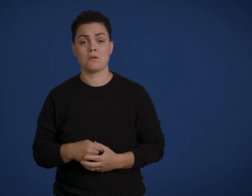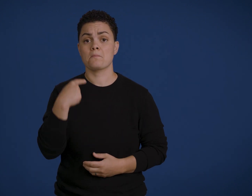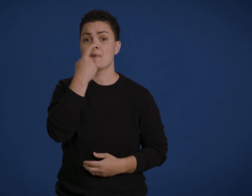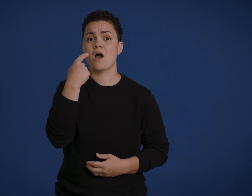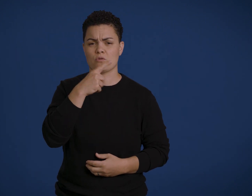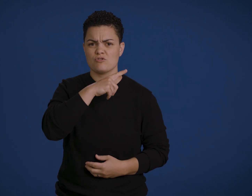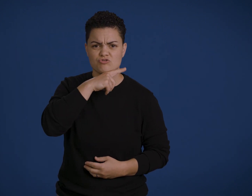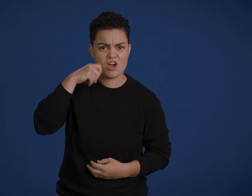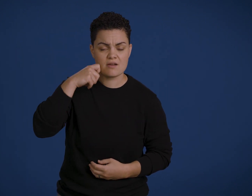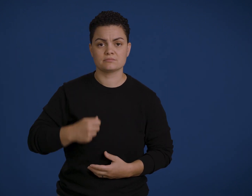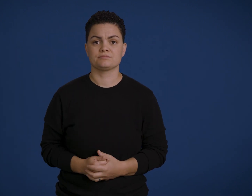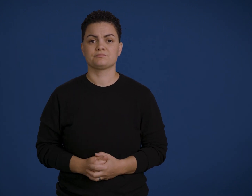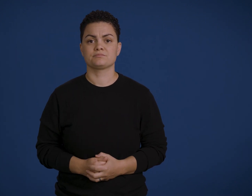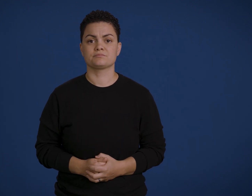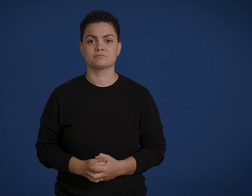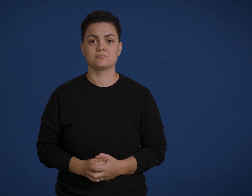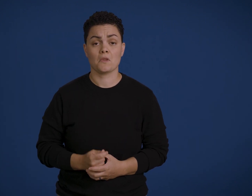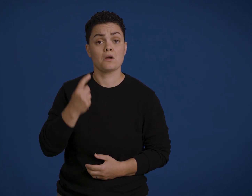weight gain, and dry mouth.